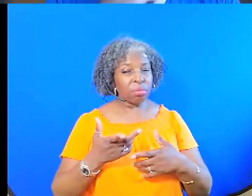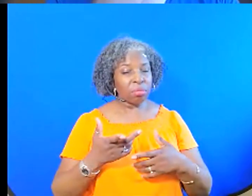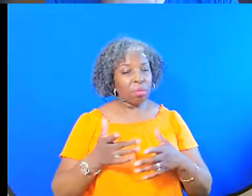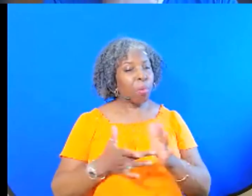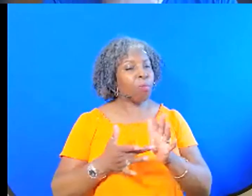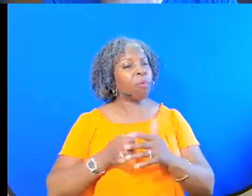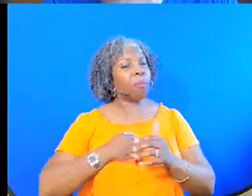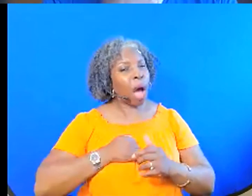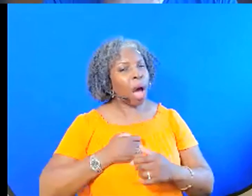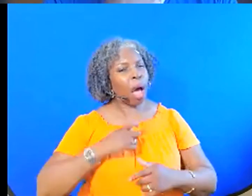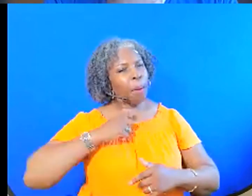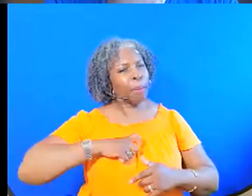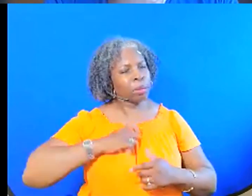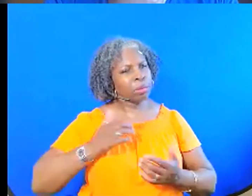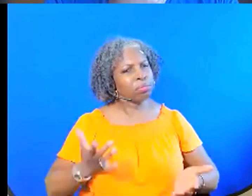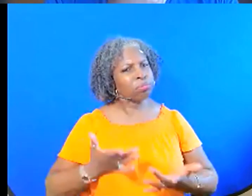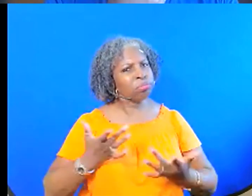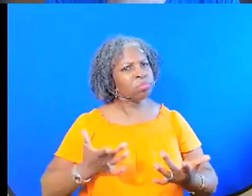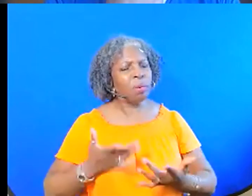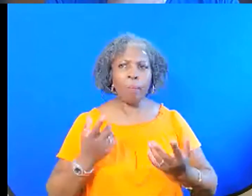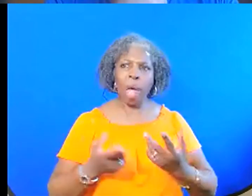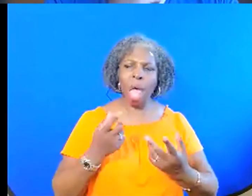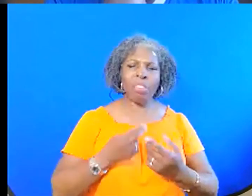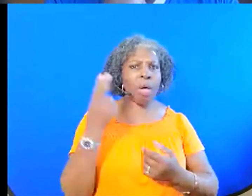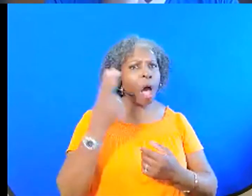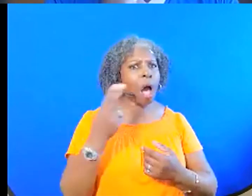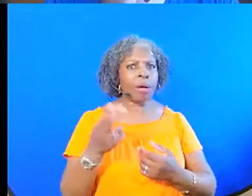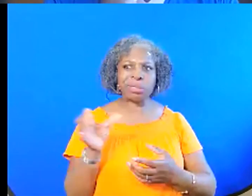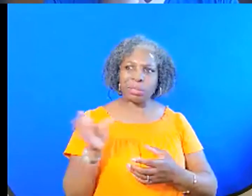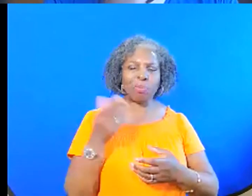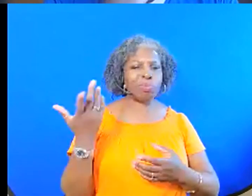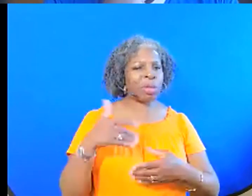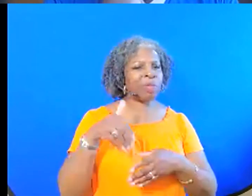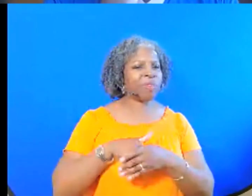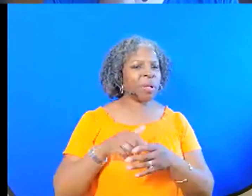But another artist actually who was part of this programme of public art, Ellen Sorenson,